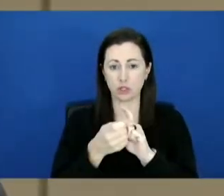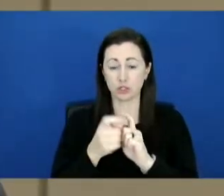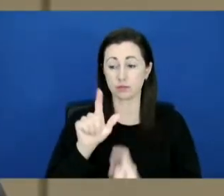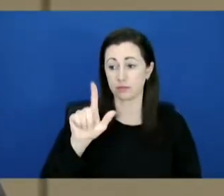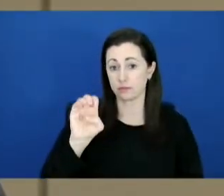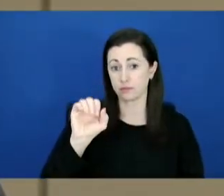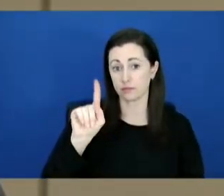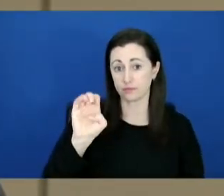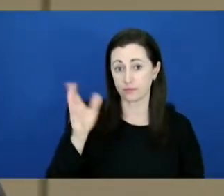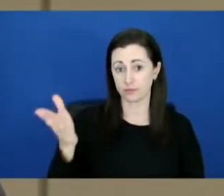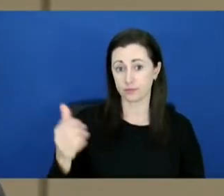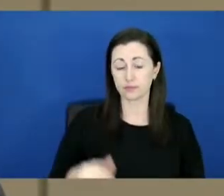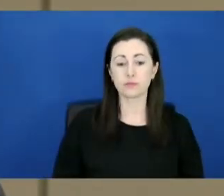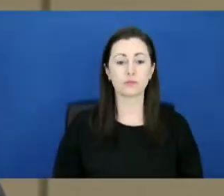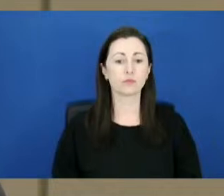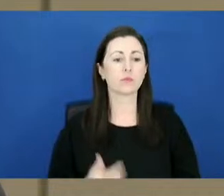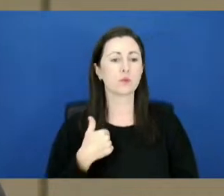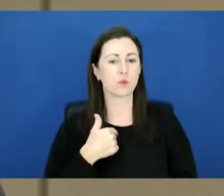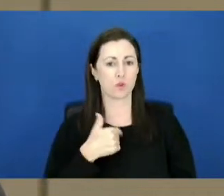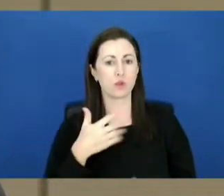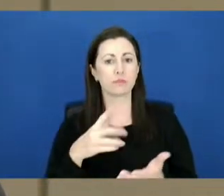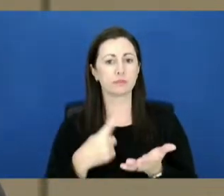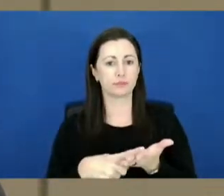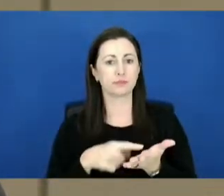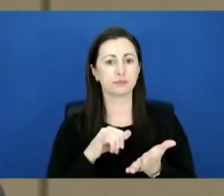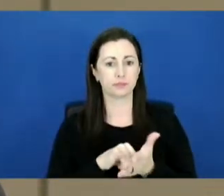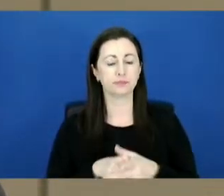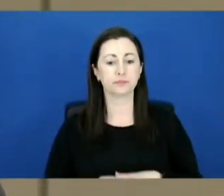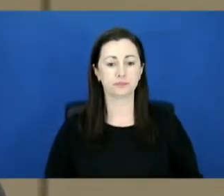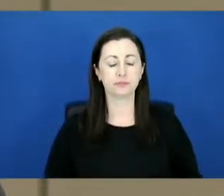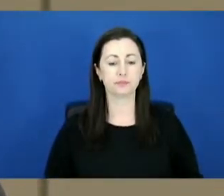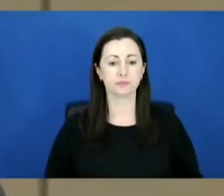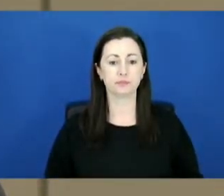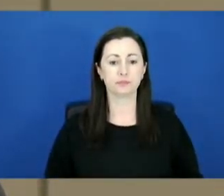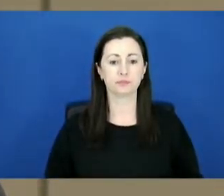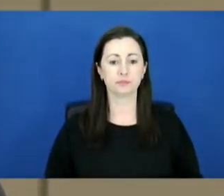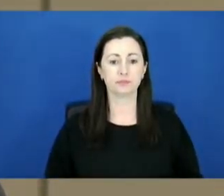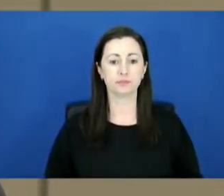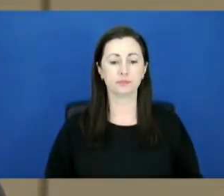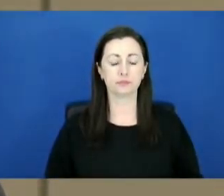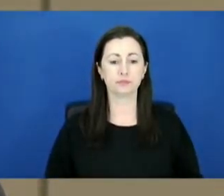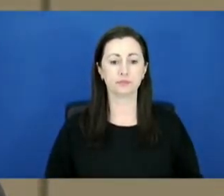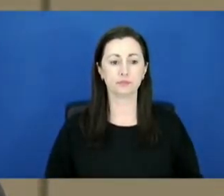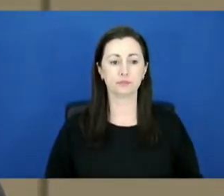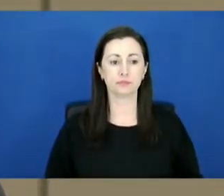AGENCY FEE ORDINANCE CHANGES.